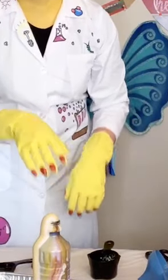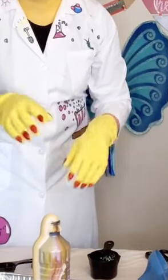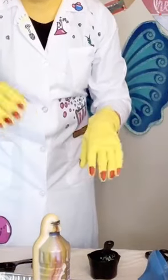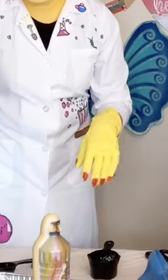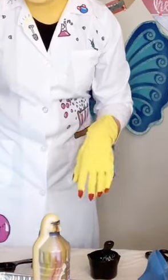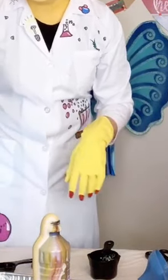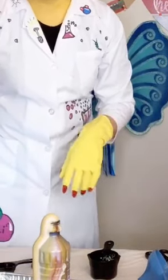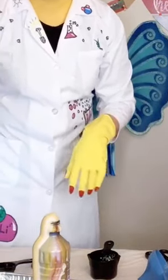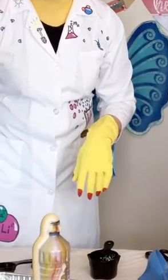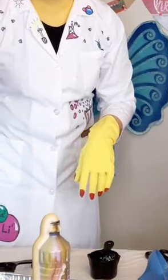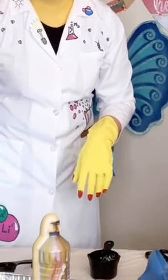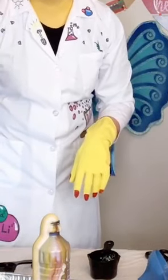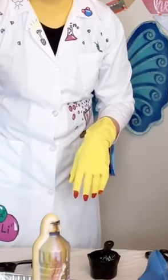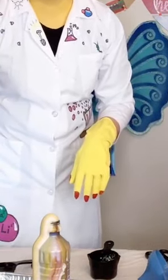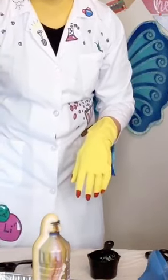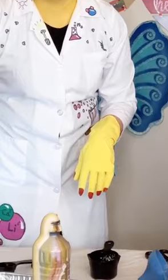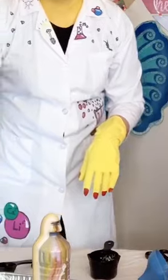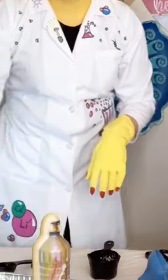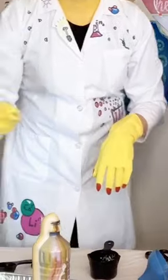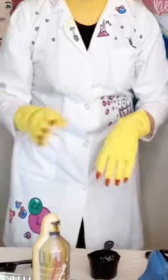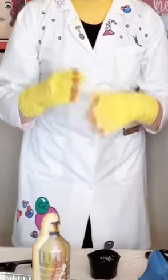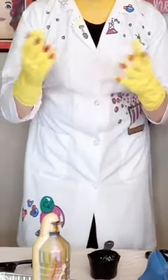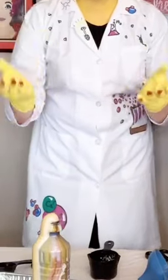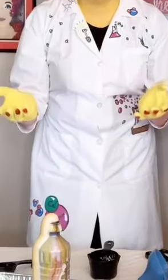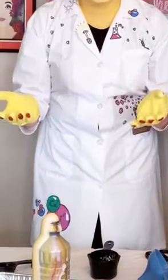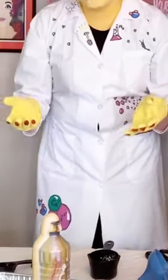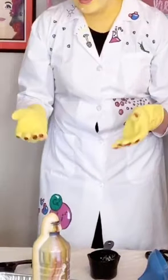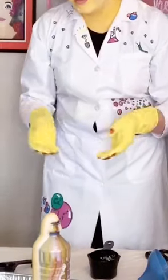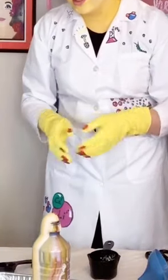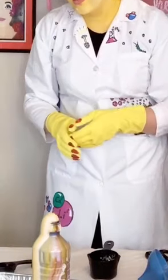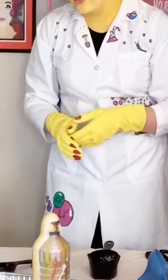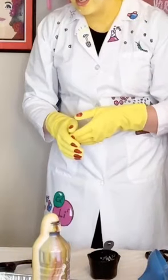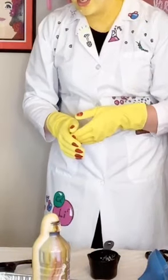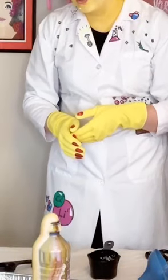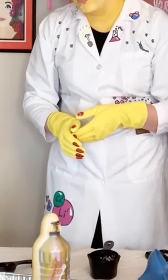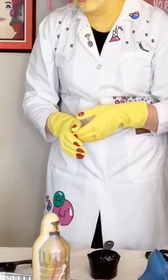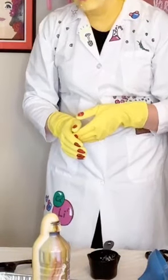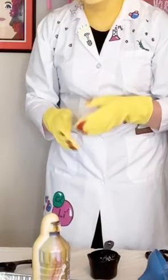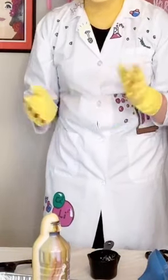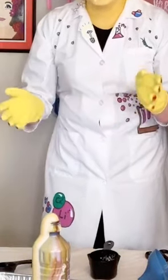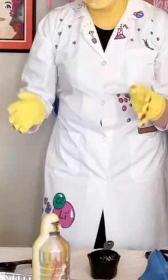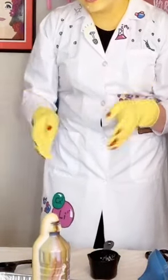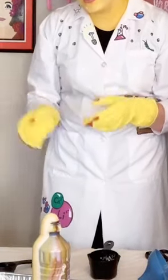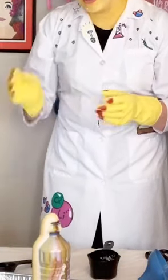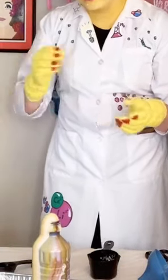or done the dish soap in this experiment, it probably wouldn't have made such a big reaction. Because, like I said, the hydrogen